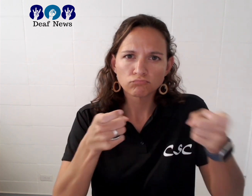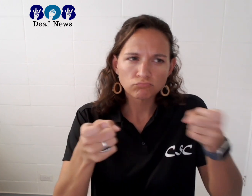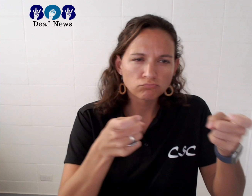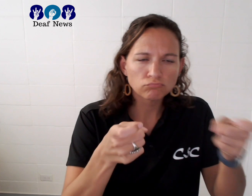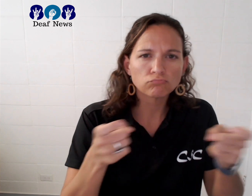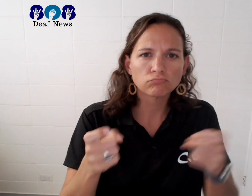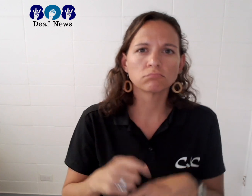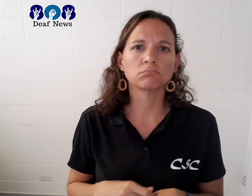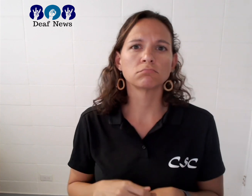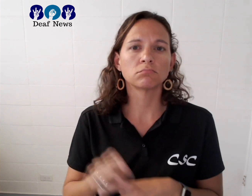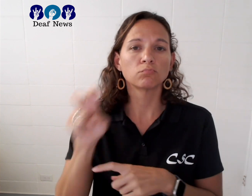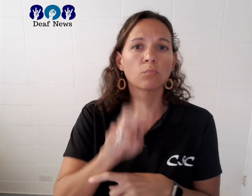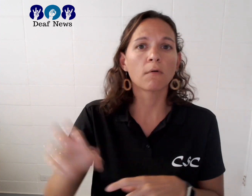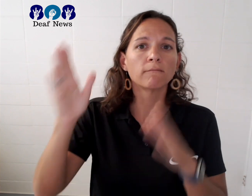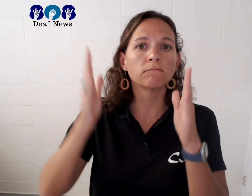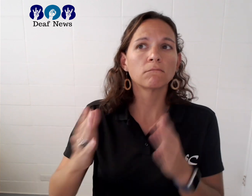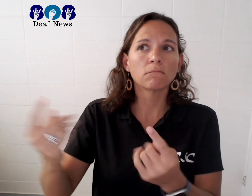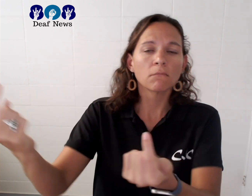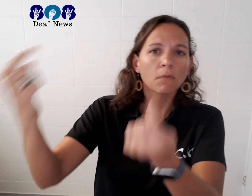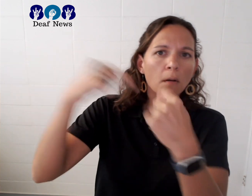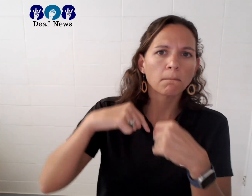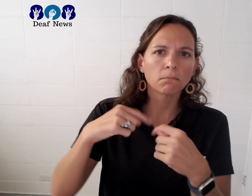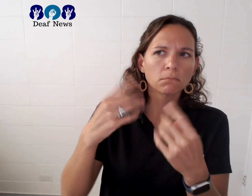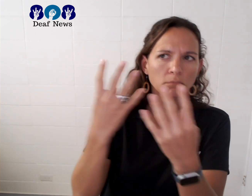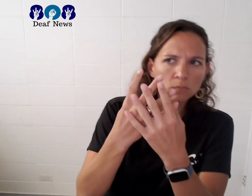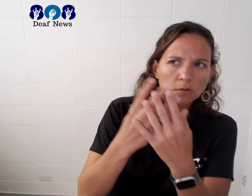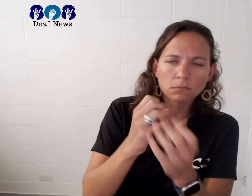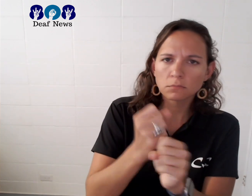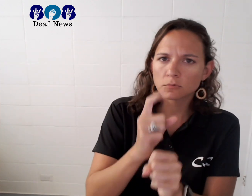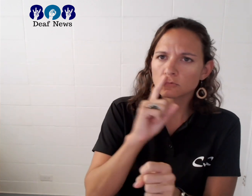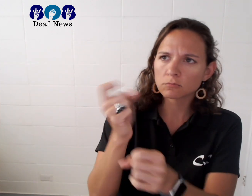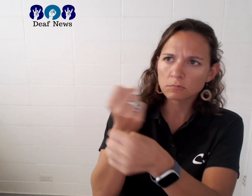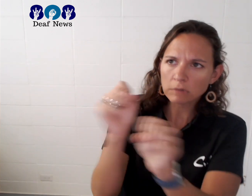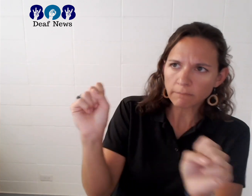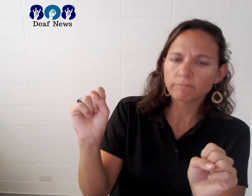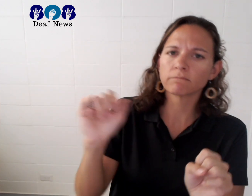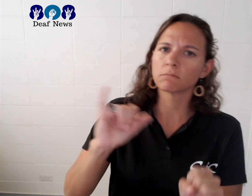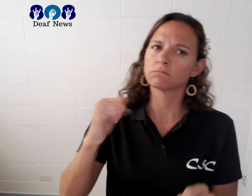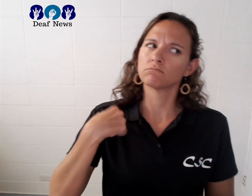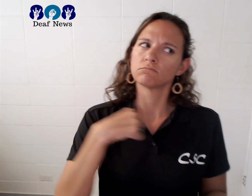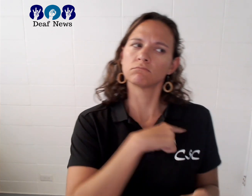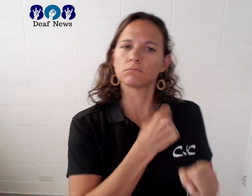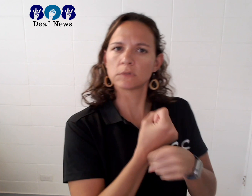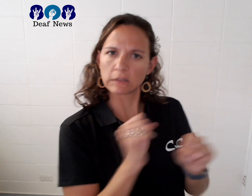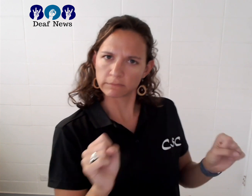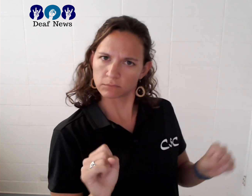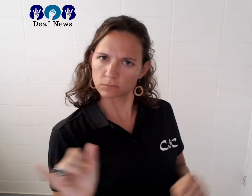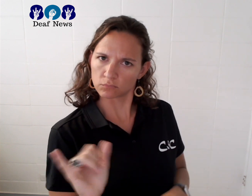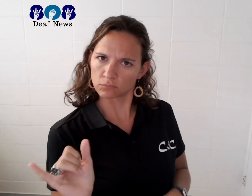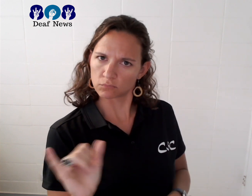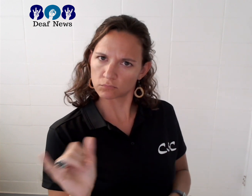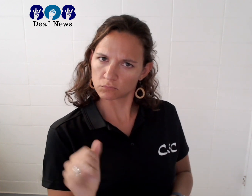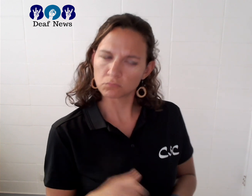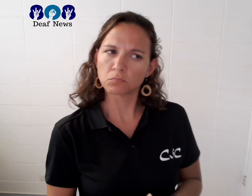control. Travelers who come here are screened to make sure they are safe and Hawaii residents